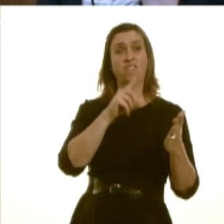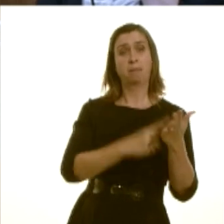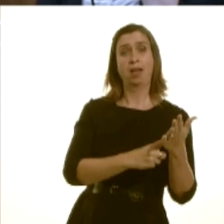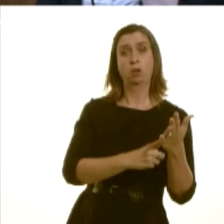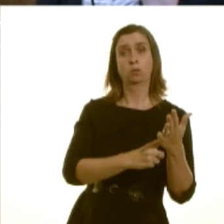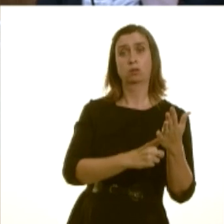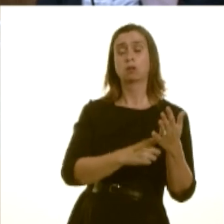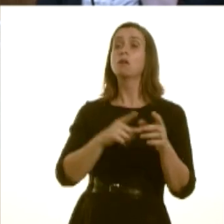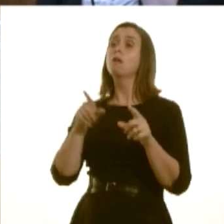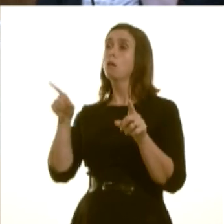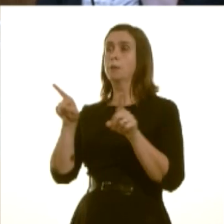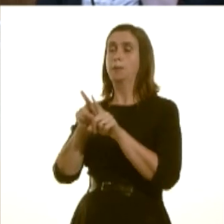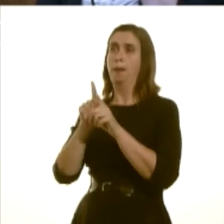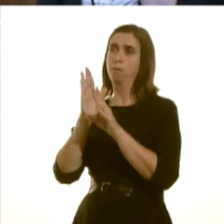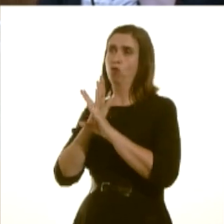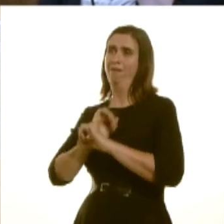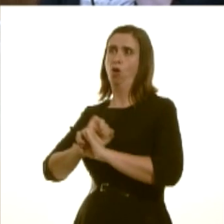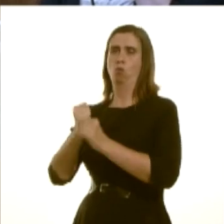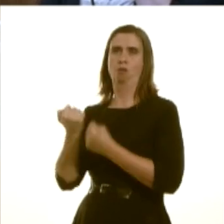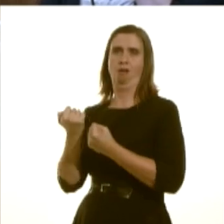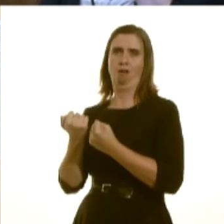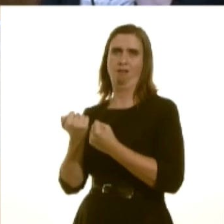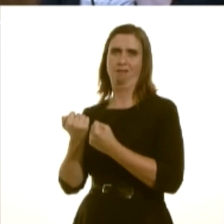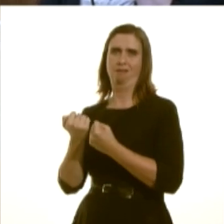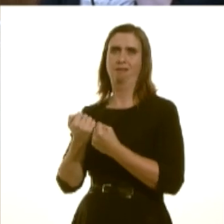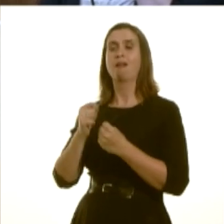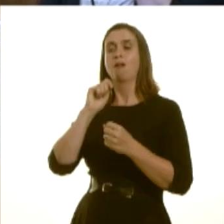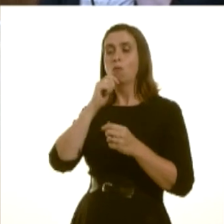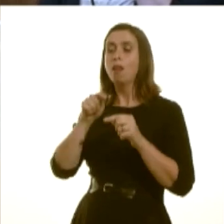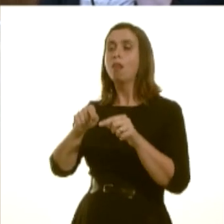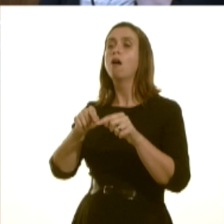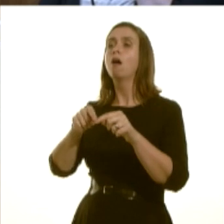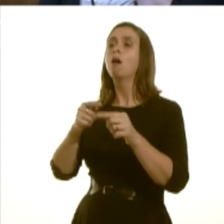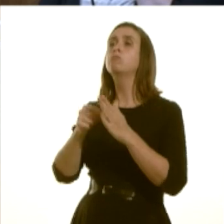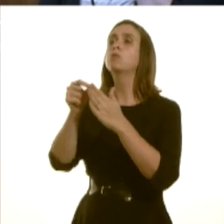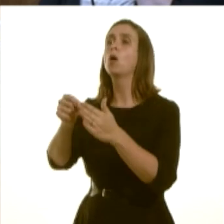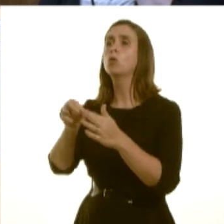that the proposed regulations will come into force in 2015. Most Members, I suspect, are